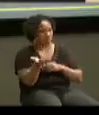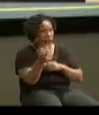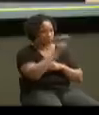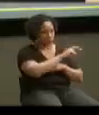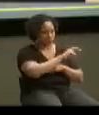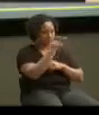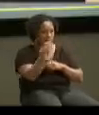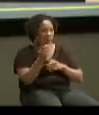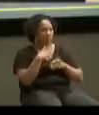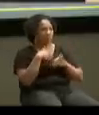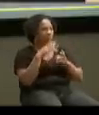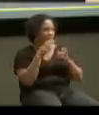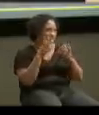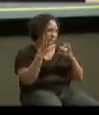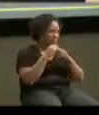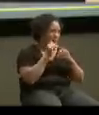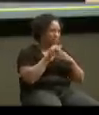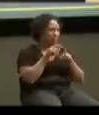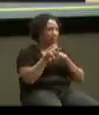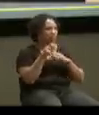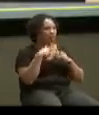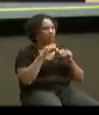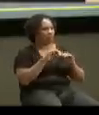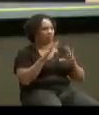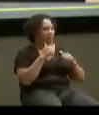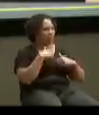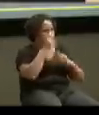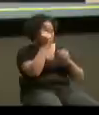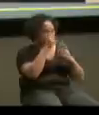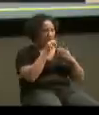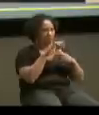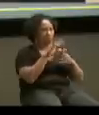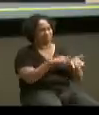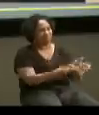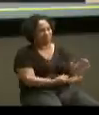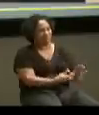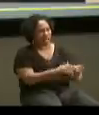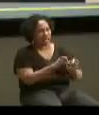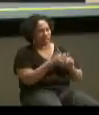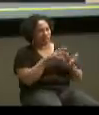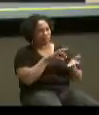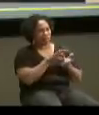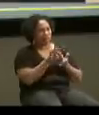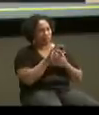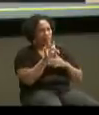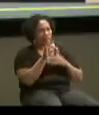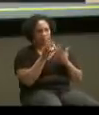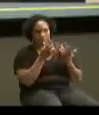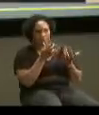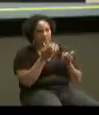SIDE TO THE GOVERNMENT SIDE AND BACK. SO WE'RE DEALING WITH THAT. THERE'S THE UNDERSTANDING OF DEFINITIONS AND HOW DO YOU COUNT?